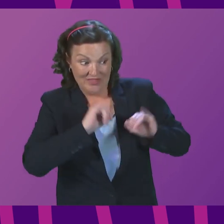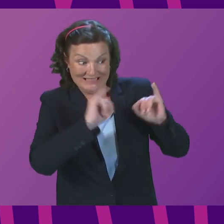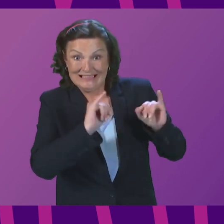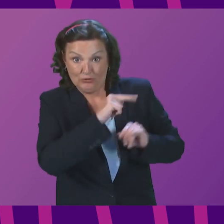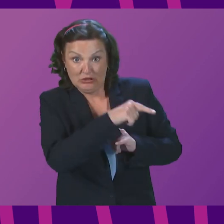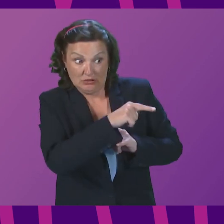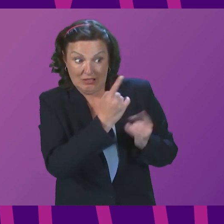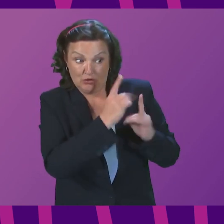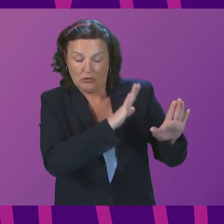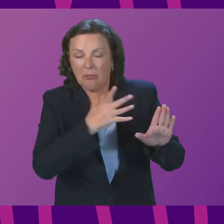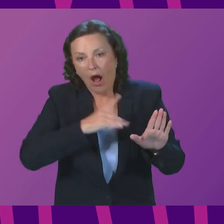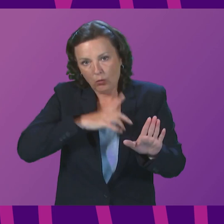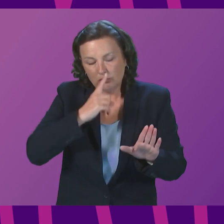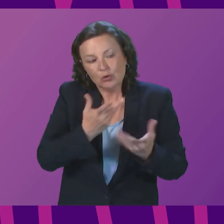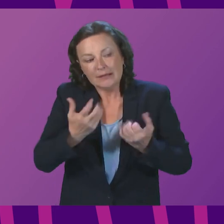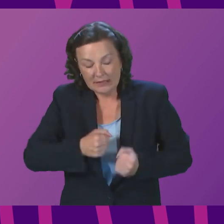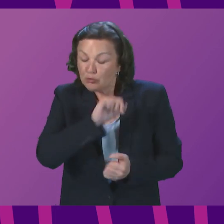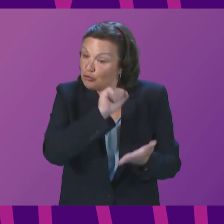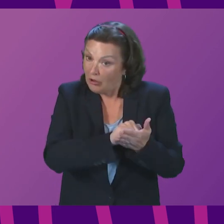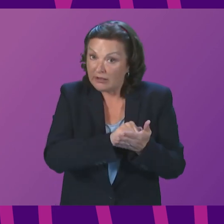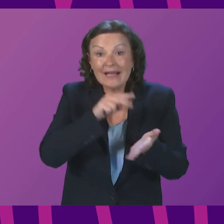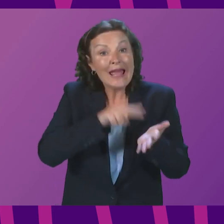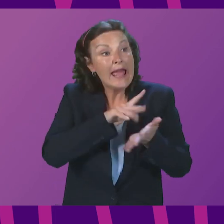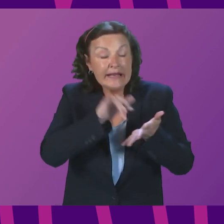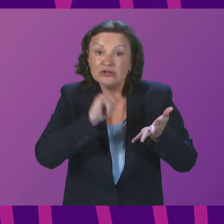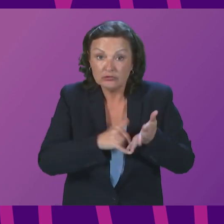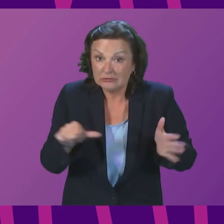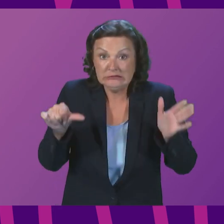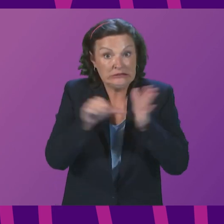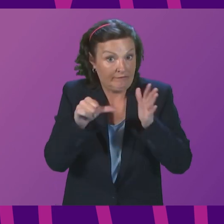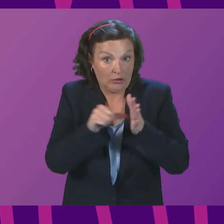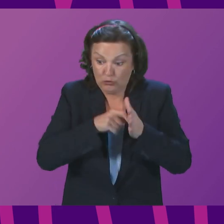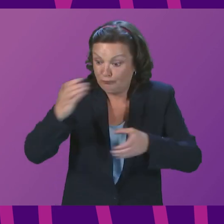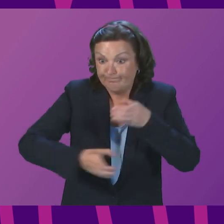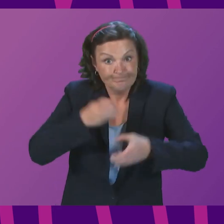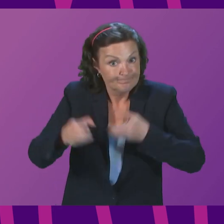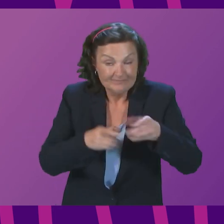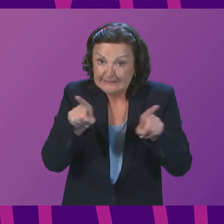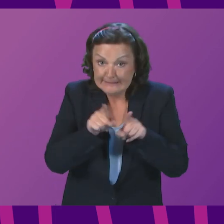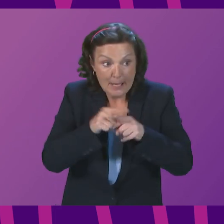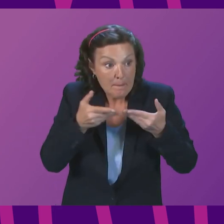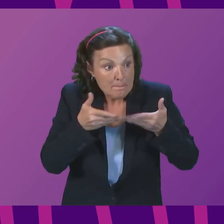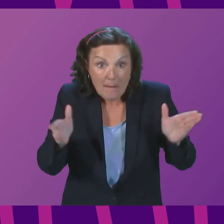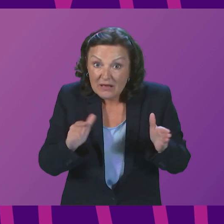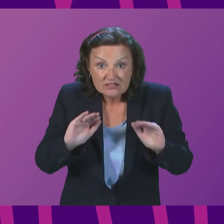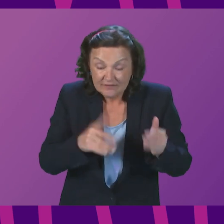is a challenge in the NHS, as it is in many parts of our public services and, indeed, our economy more generally.